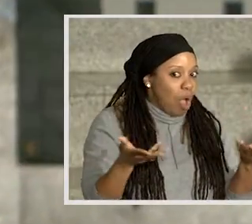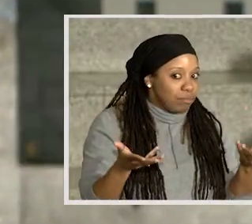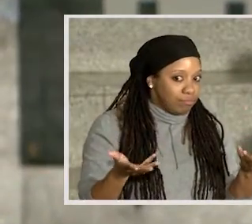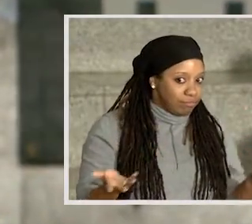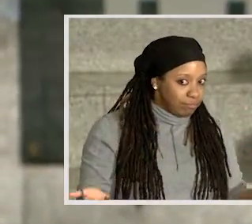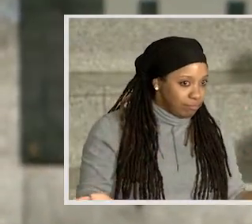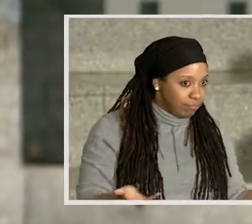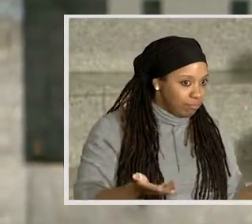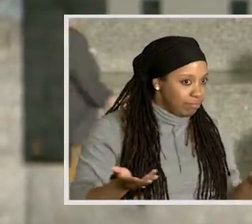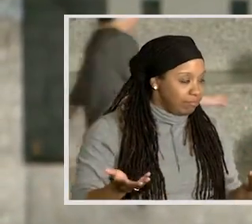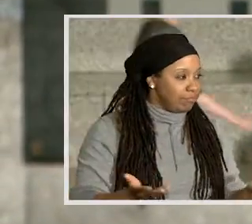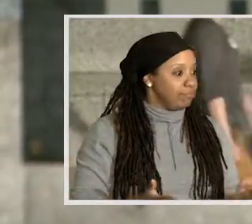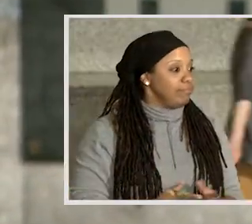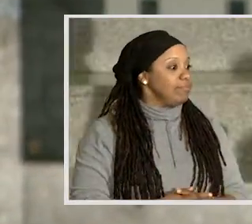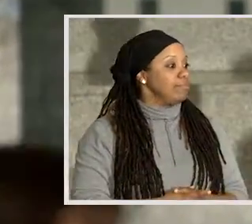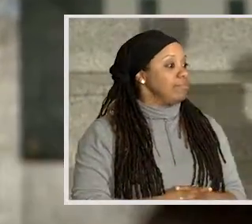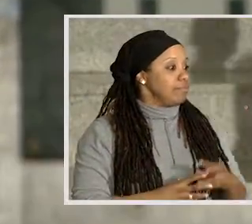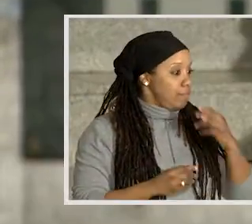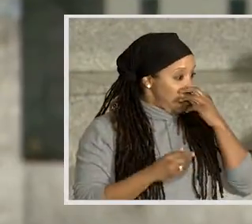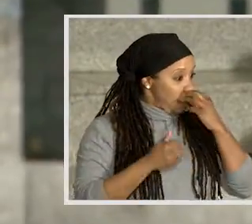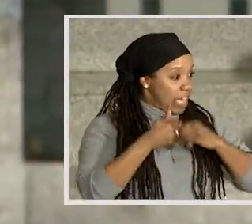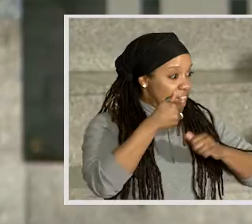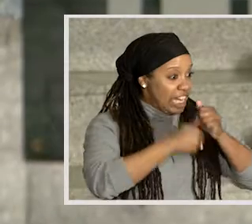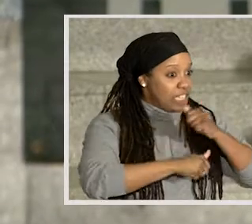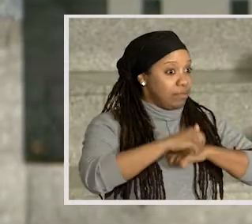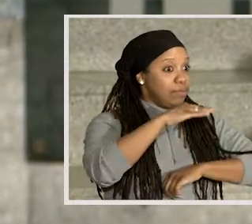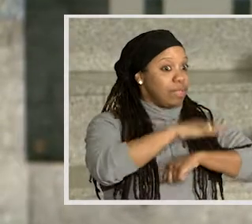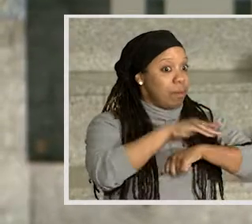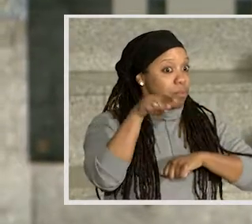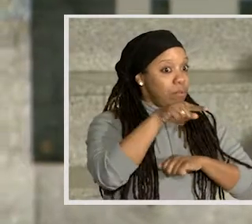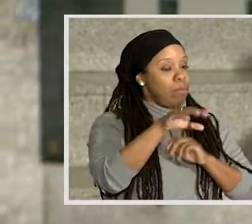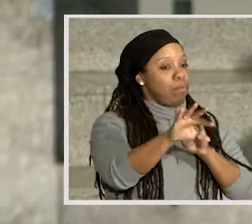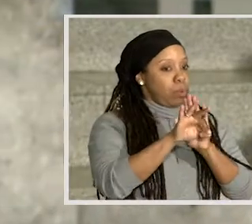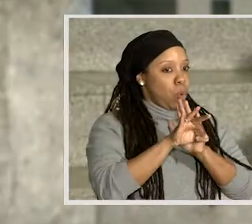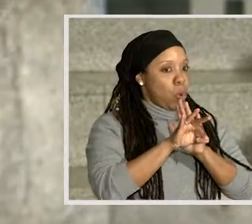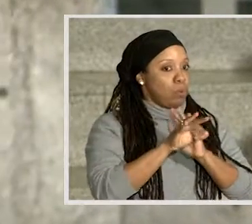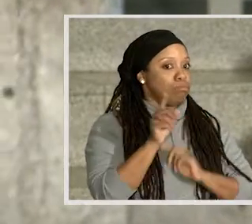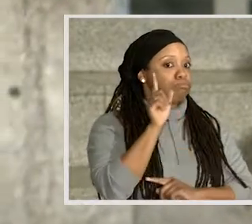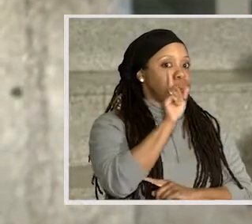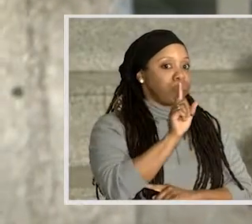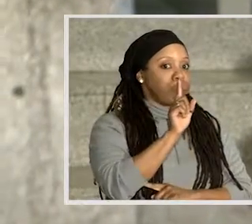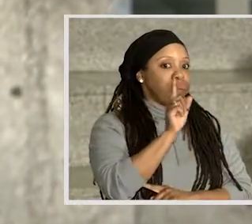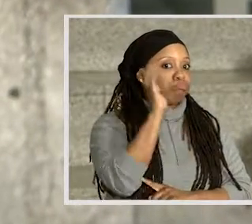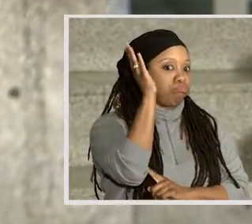SOMEONE WHO CAN REPRESENT THE TABLE. CAN EVERYBODY DO THAT?